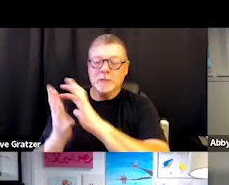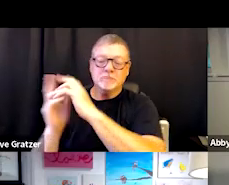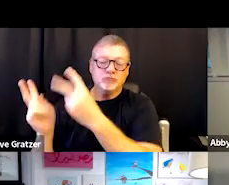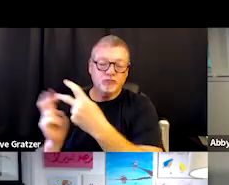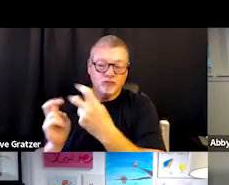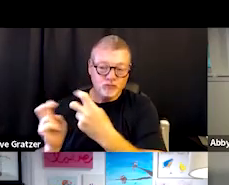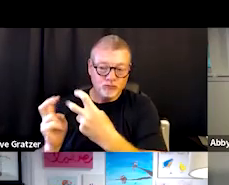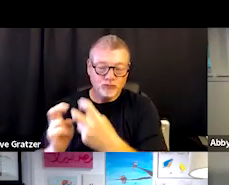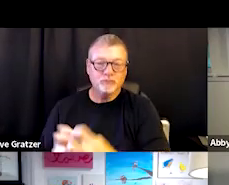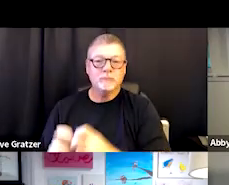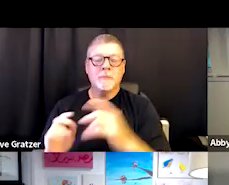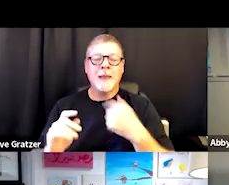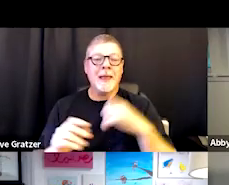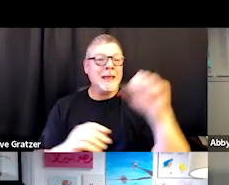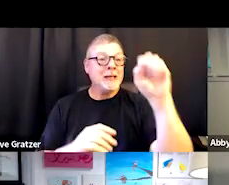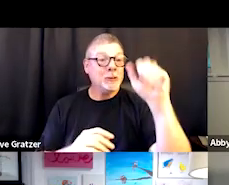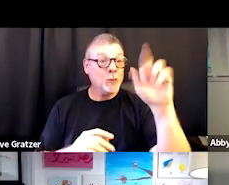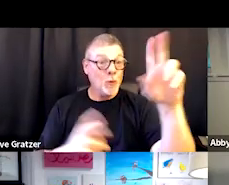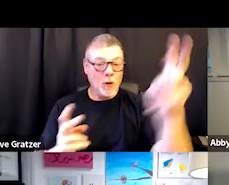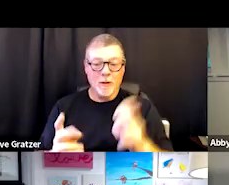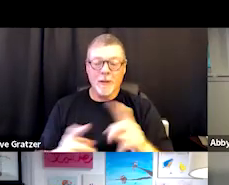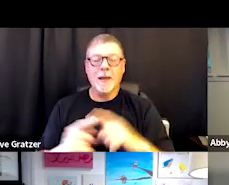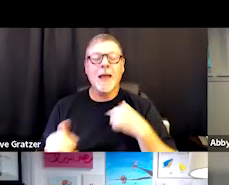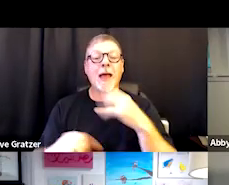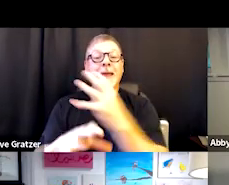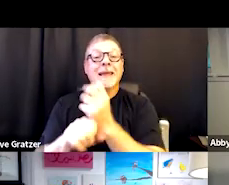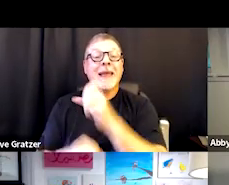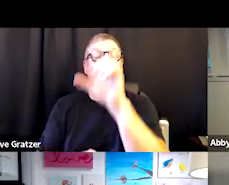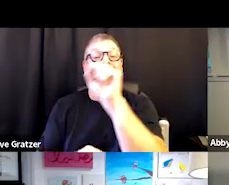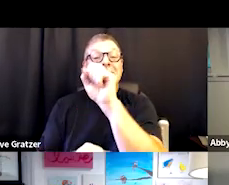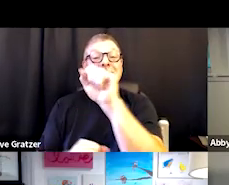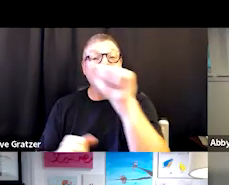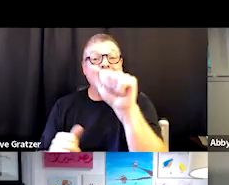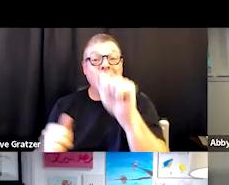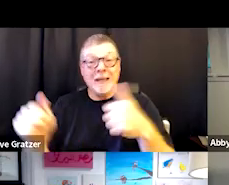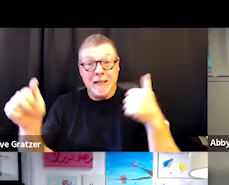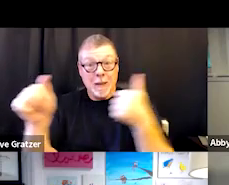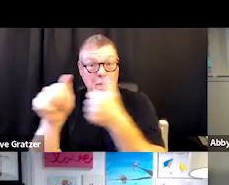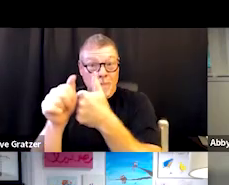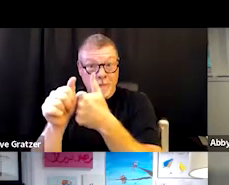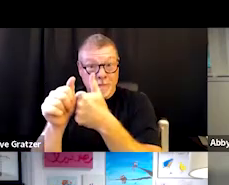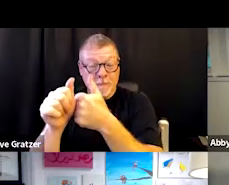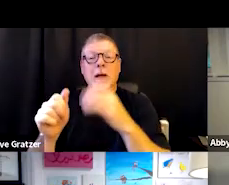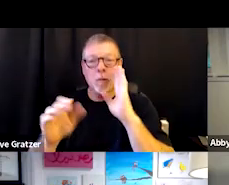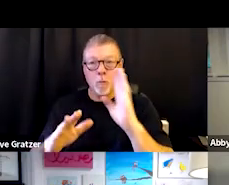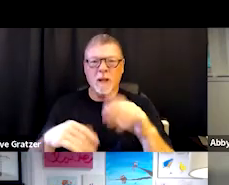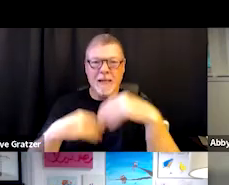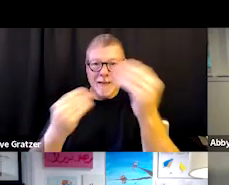I can sign up for SSA updates at this LISTSERV here, which will provide those links to you.